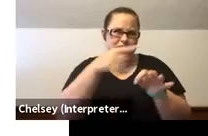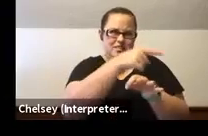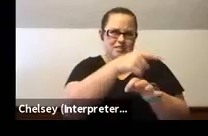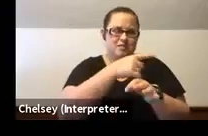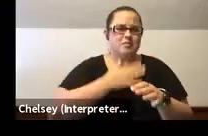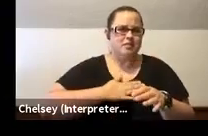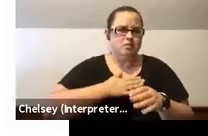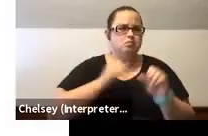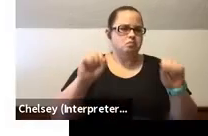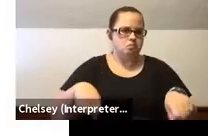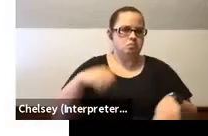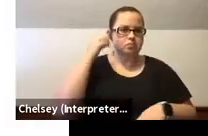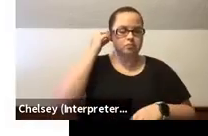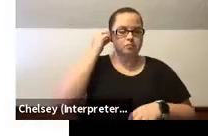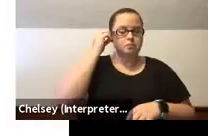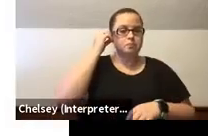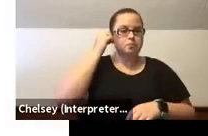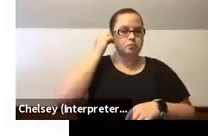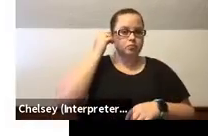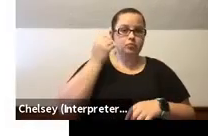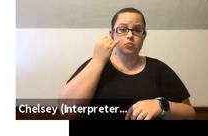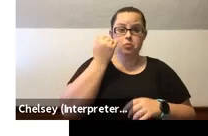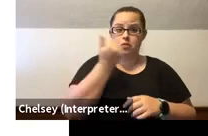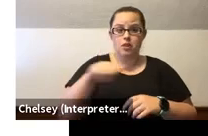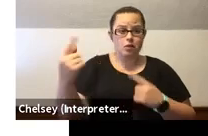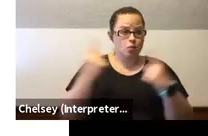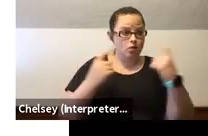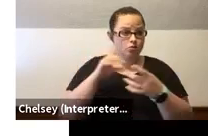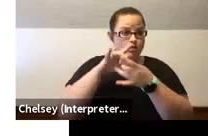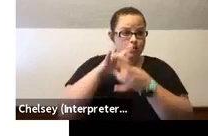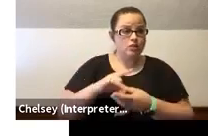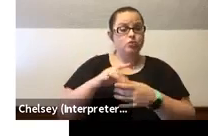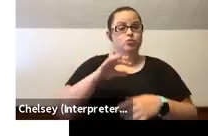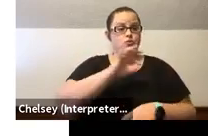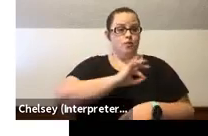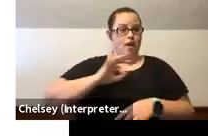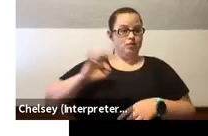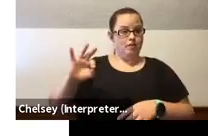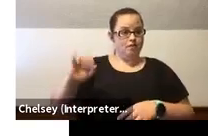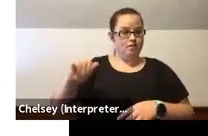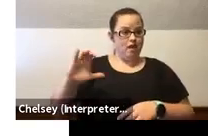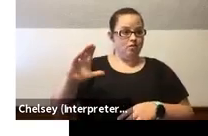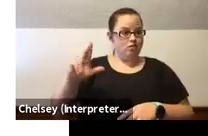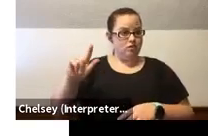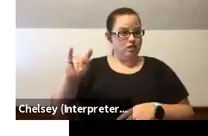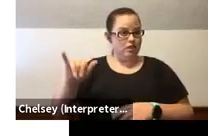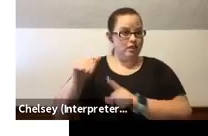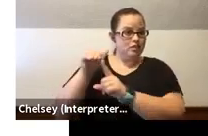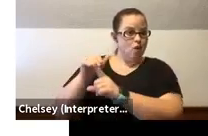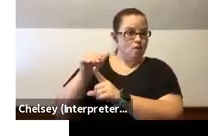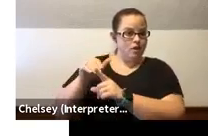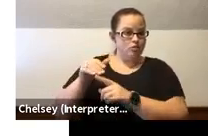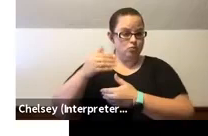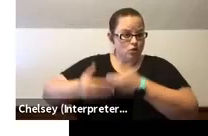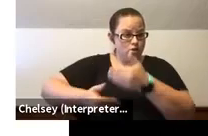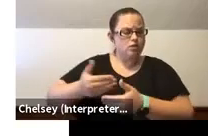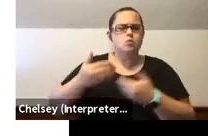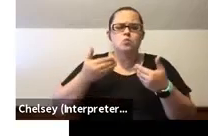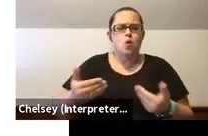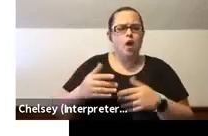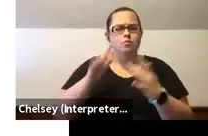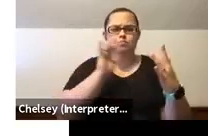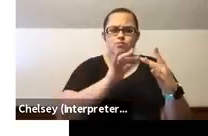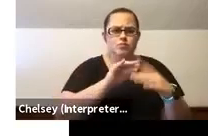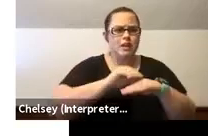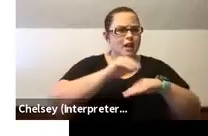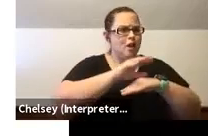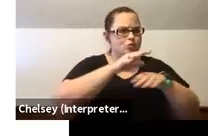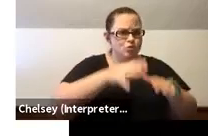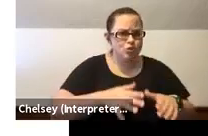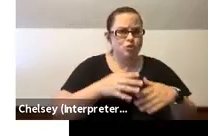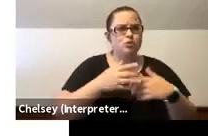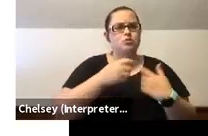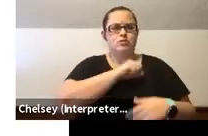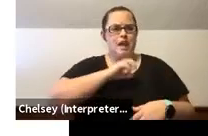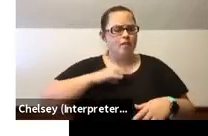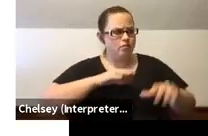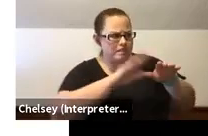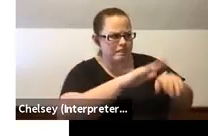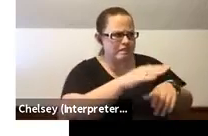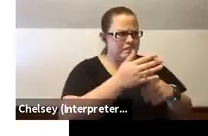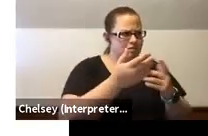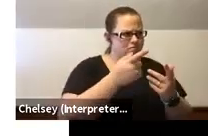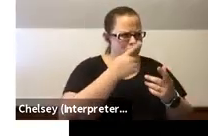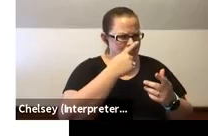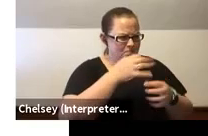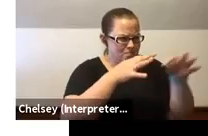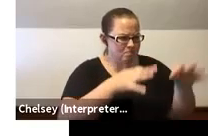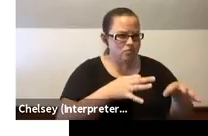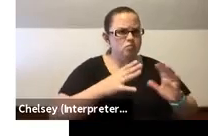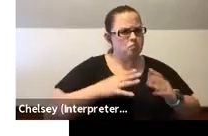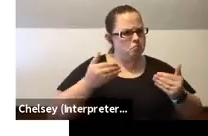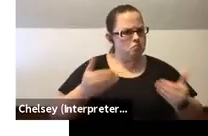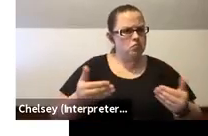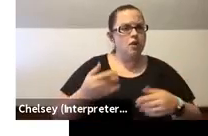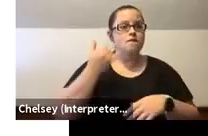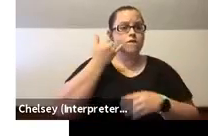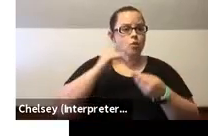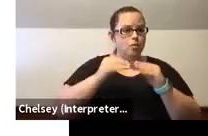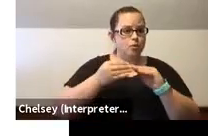Sage Talbot: And if you have any questions regarding the faculty notification process. Again, don't hesitate to reach out to your DSP&S staff or counselor anytime. This is our office phone number and email. You can also visit our webpage